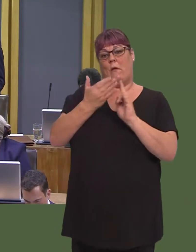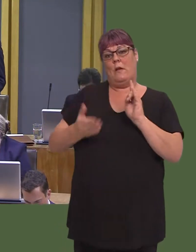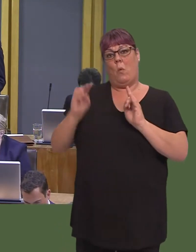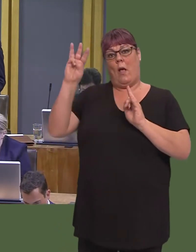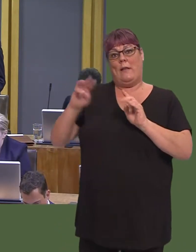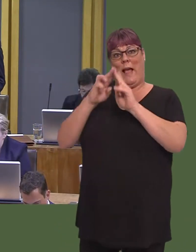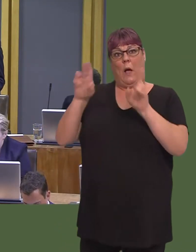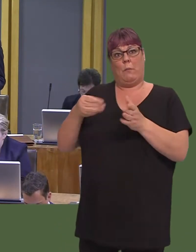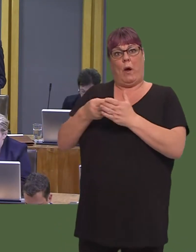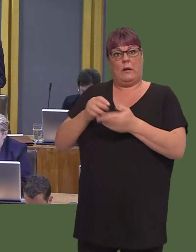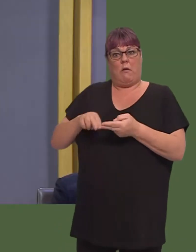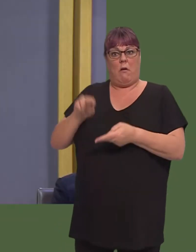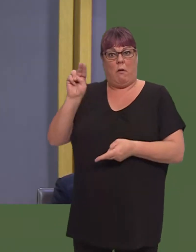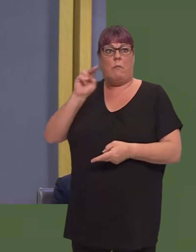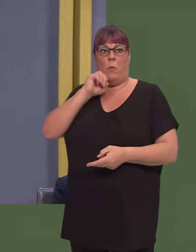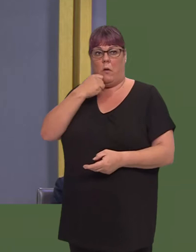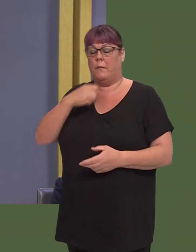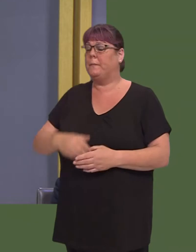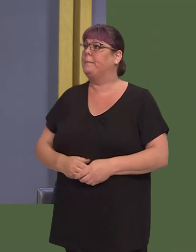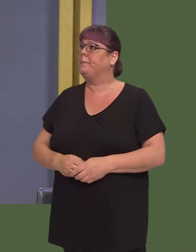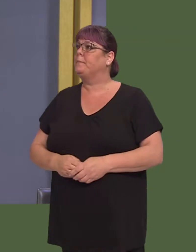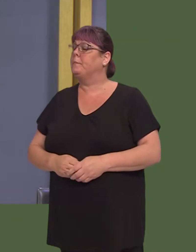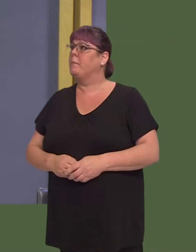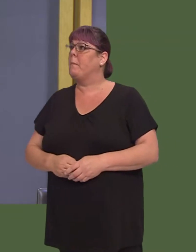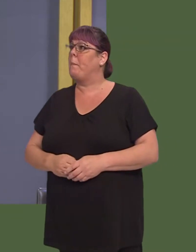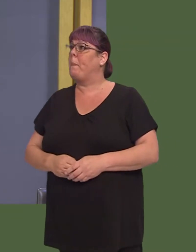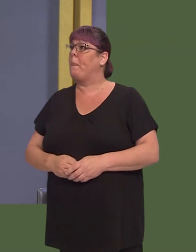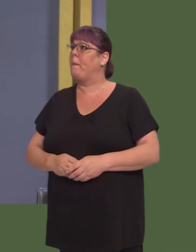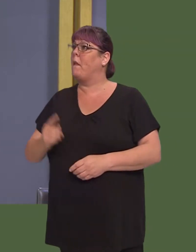Wales the same fair play as it wants to give to the DUP.